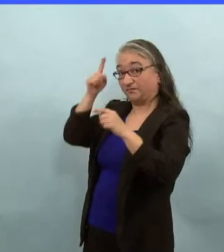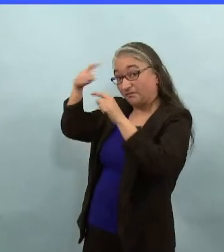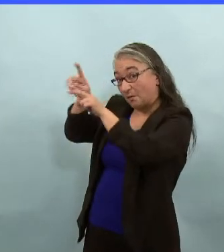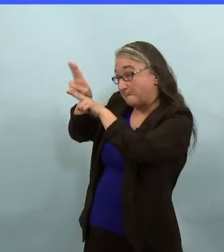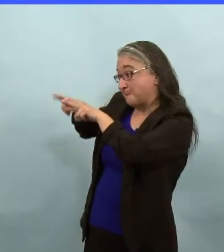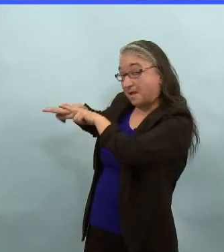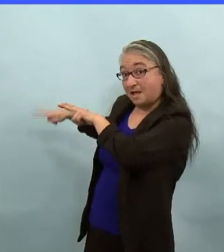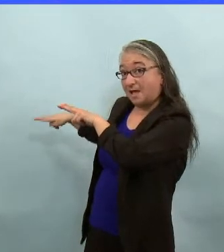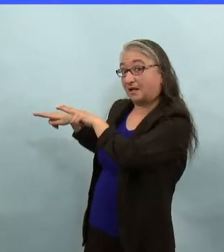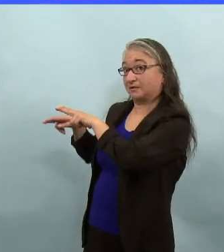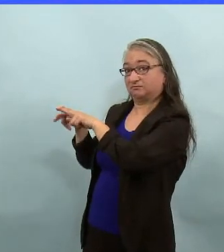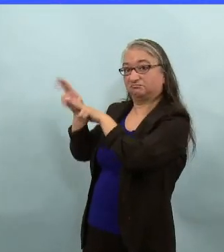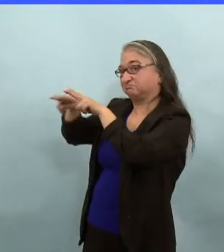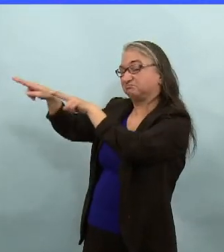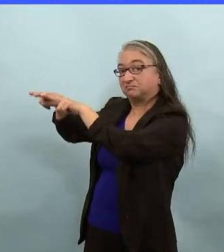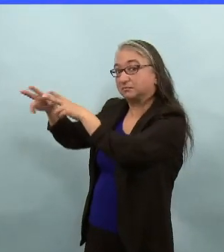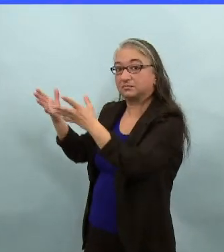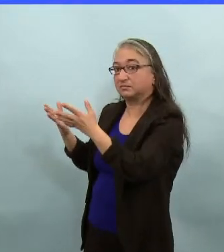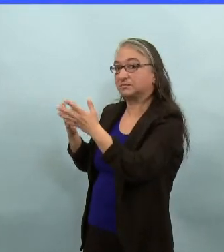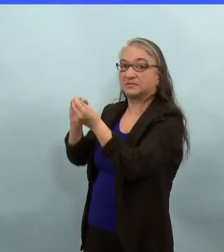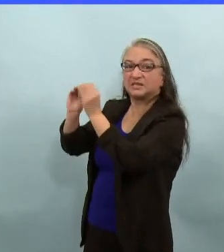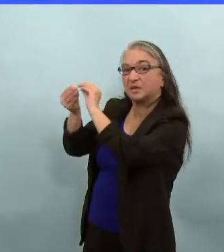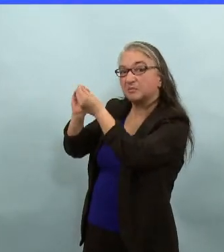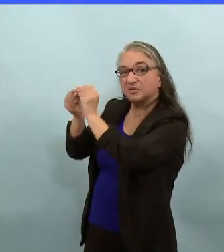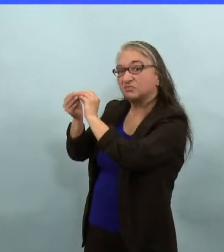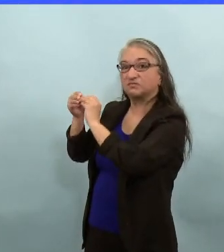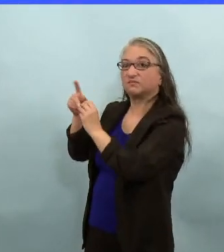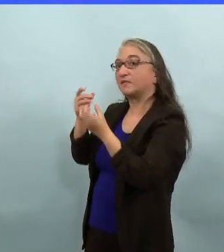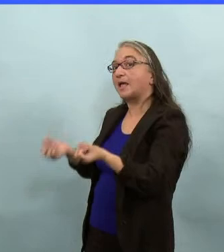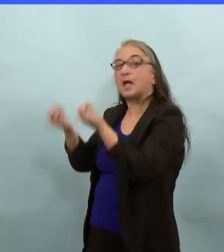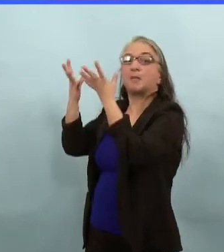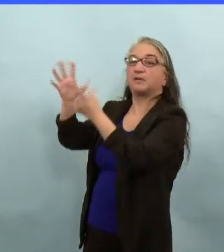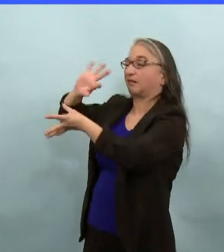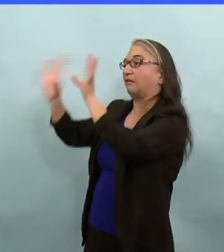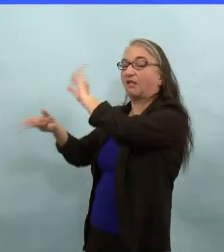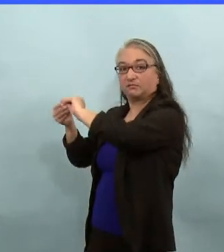yeah i i don't have that information i'd have to refer you to shared health or get